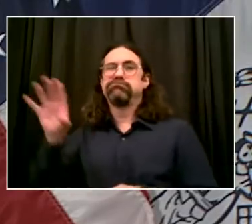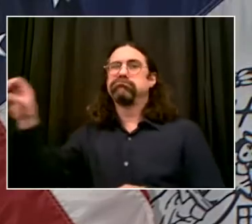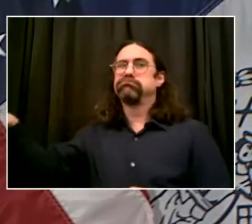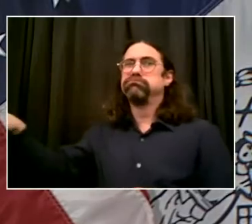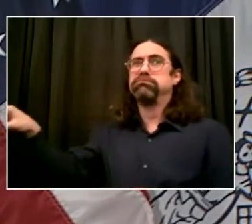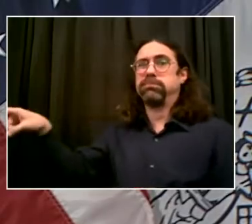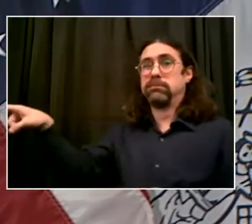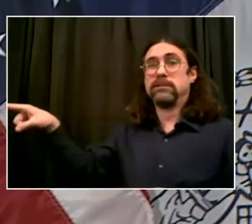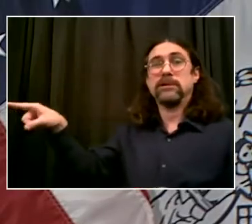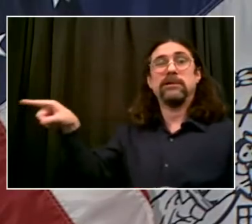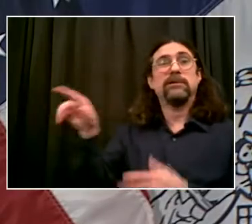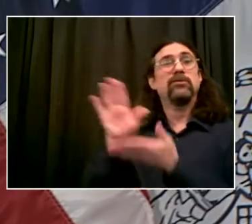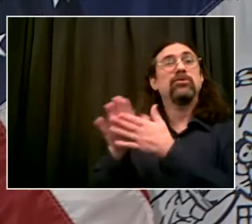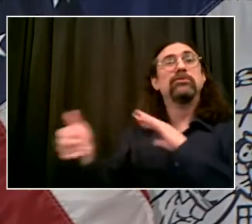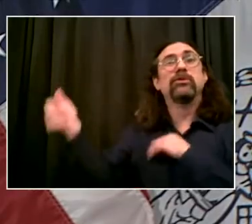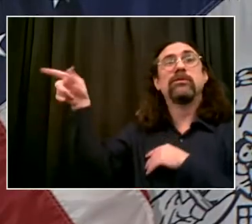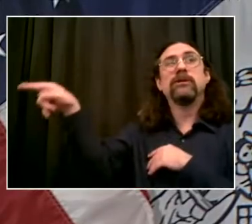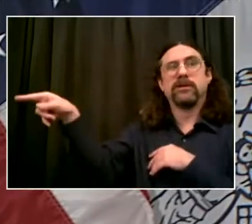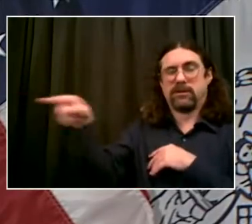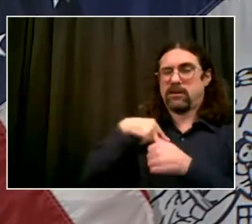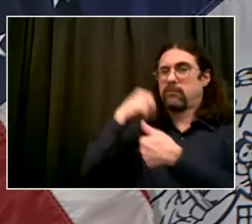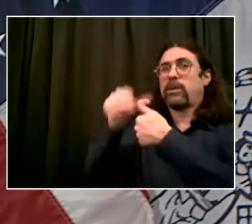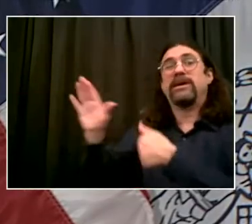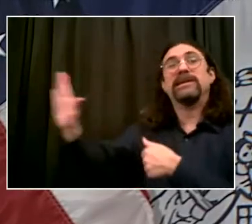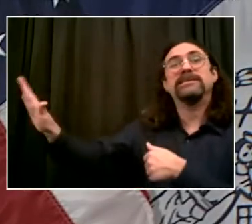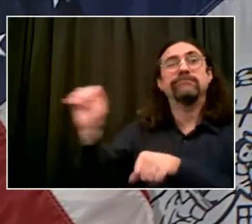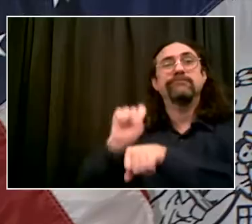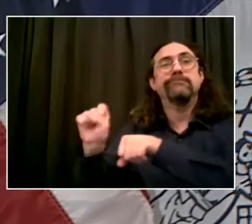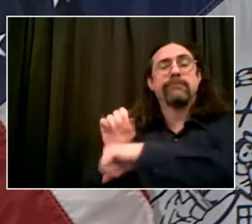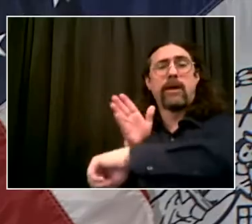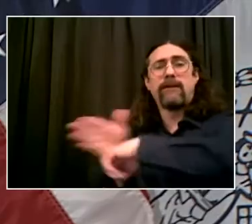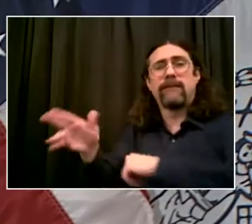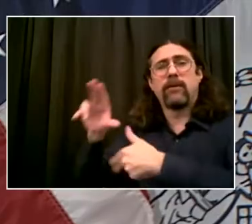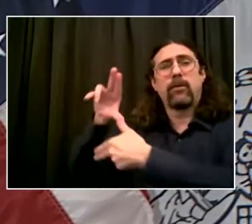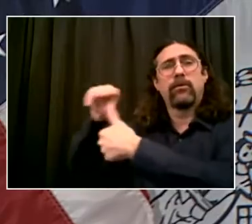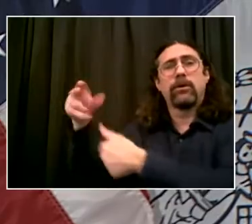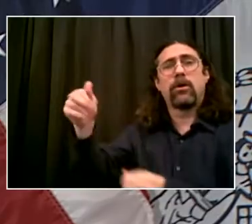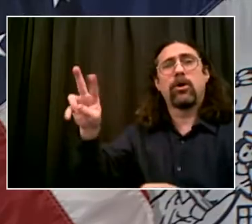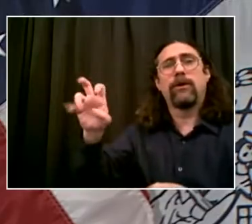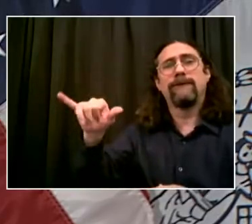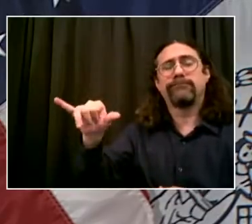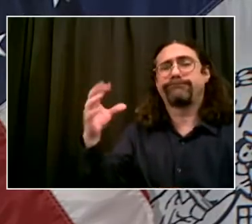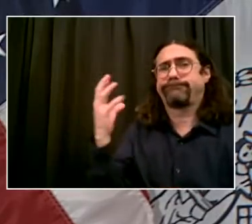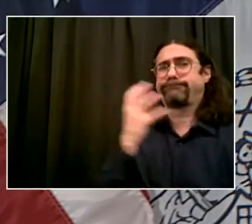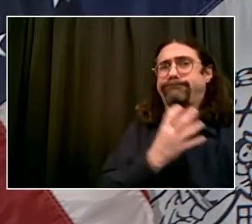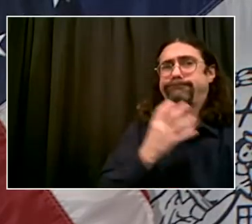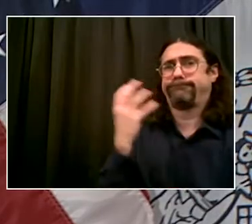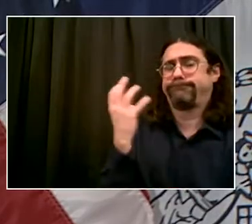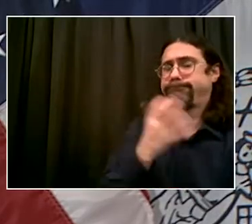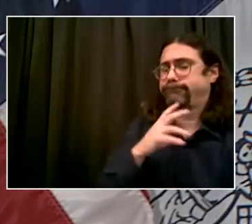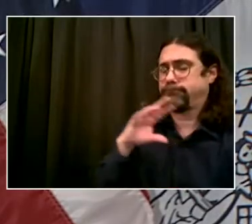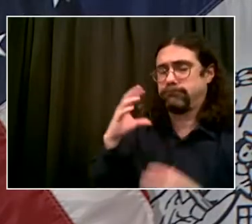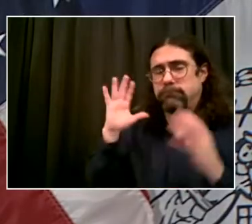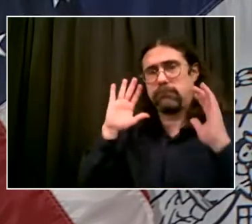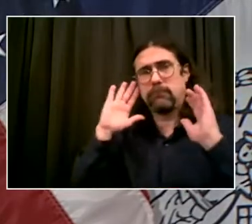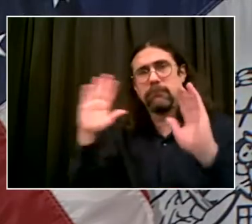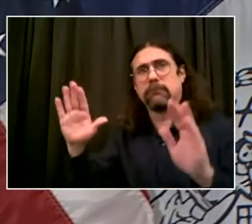AND SOMETHING I'M VERY APPRECIATIVE OF, THAT WAS NOT EASY TODDO. BUT THIS CHANCELLOR DID IT AND WE ARE ALL TOGETHER TO